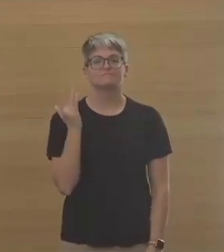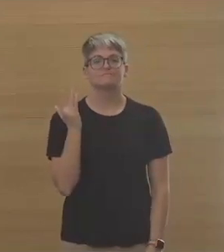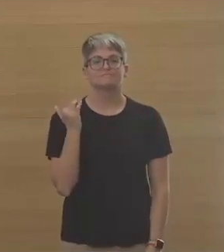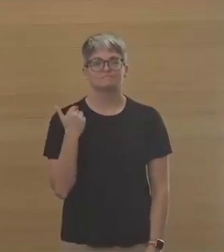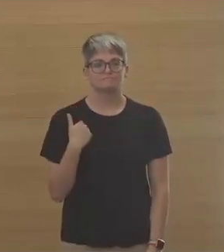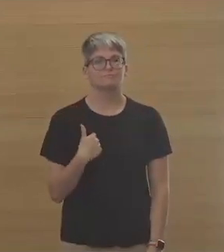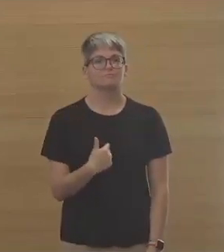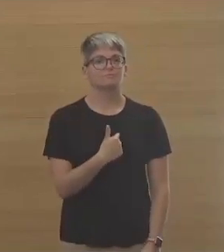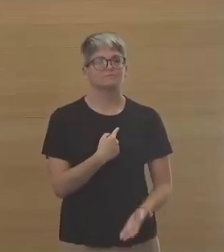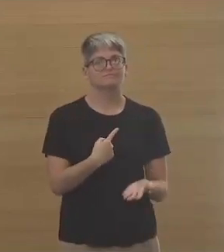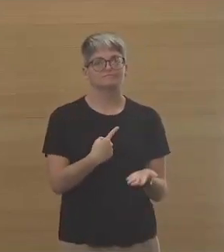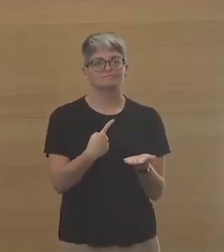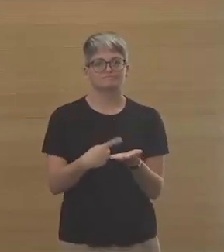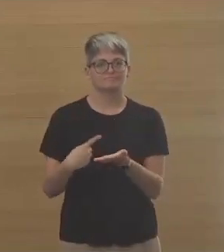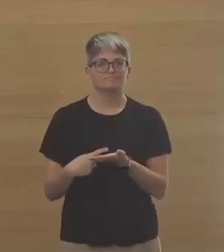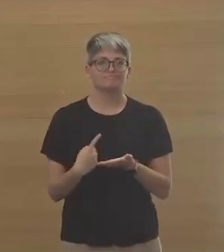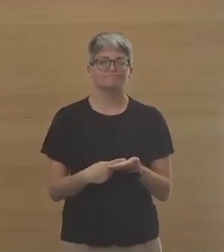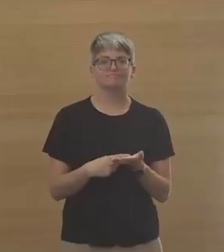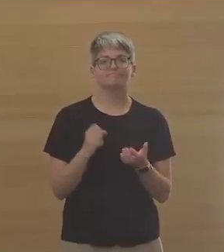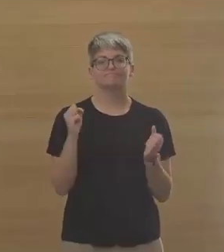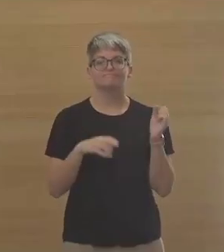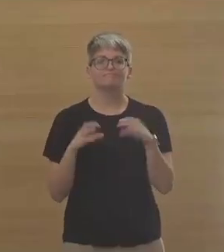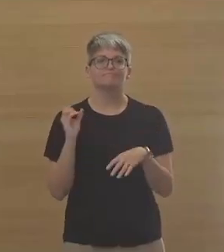the different organizations